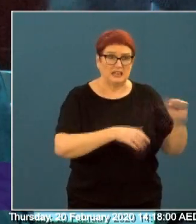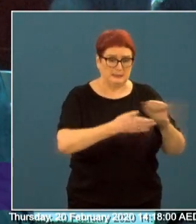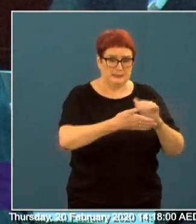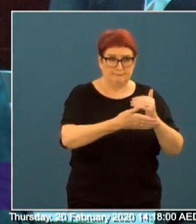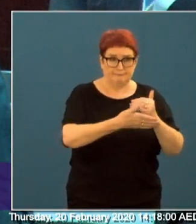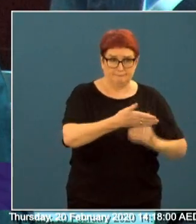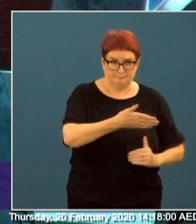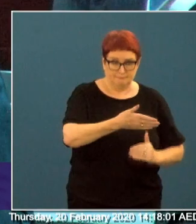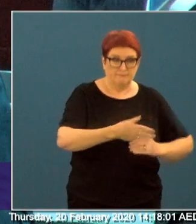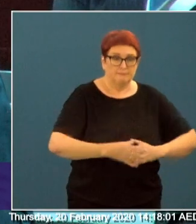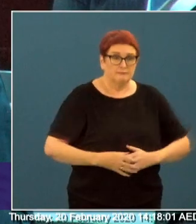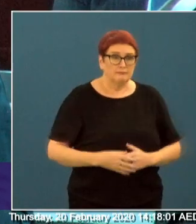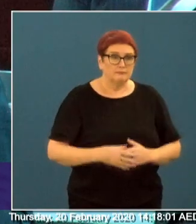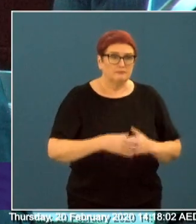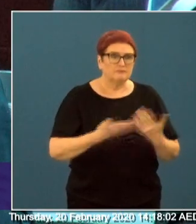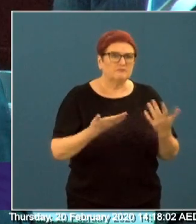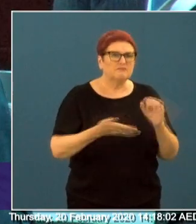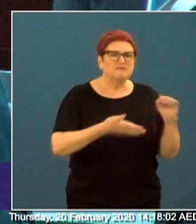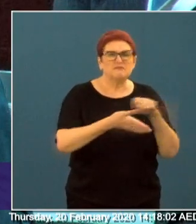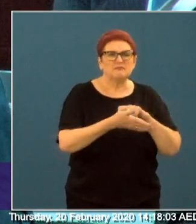and if we need a reference, it's paragraph 134.